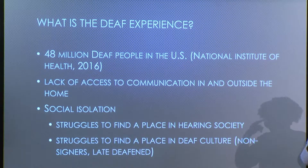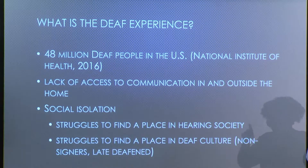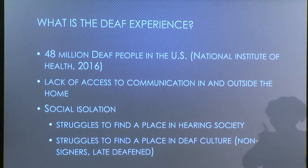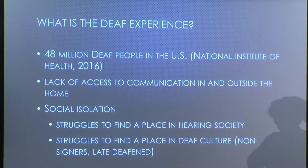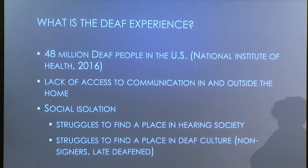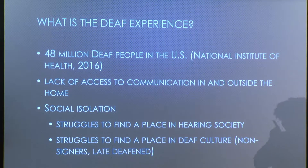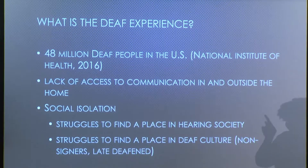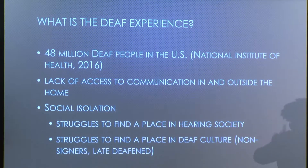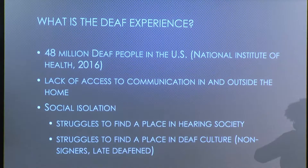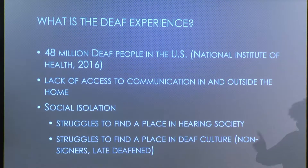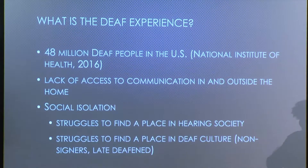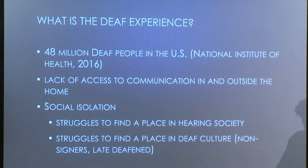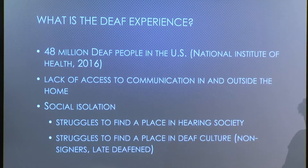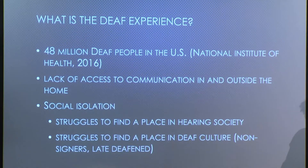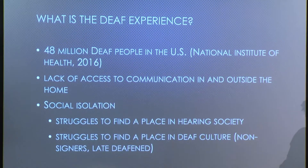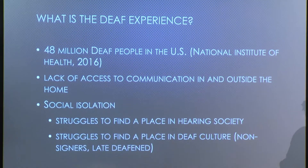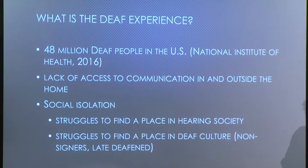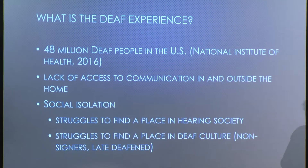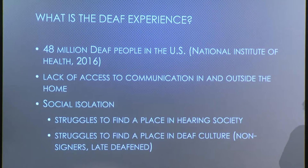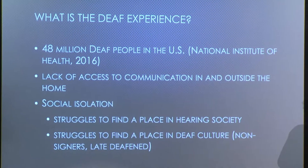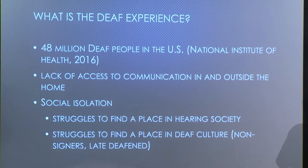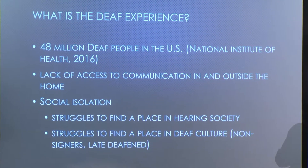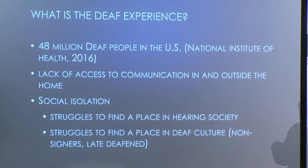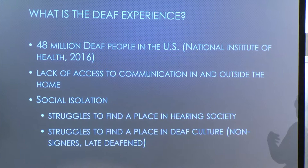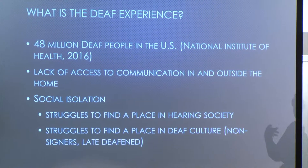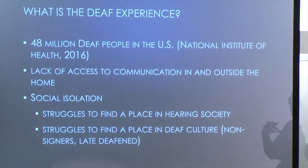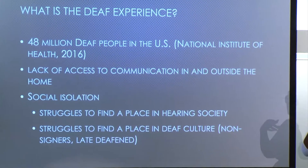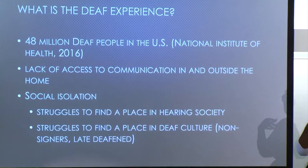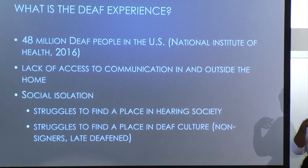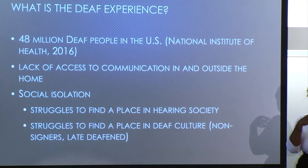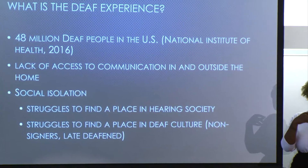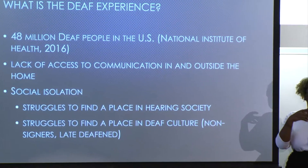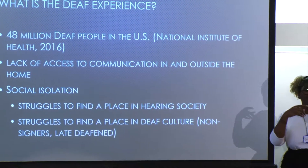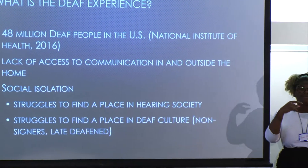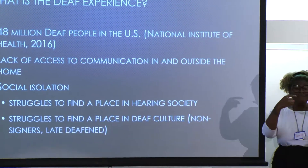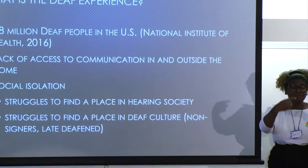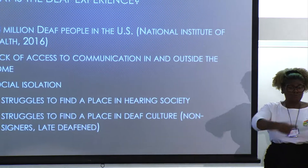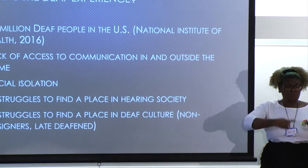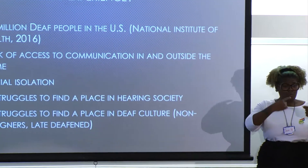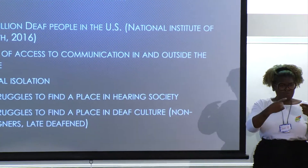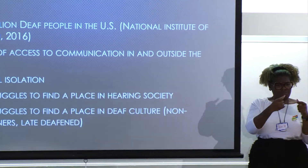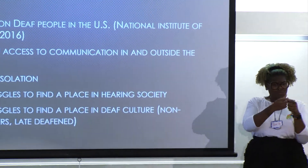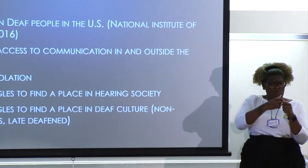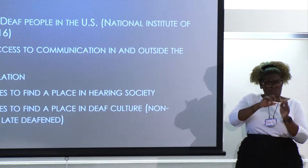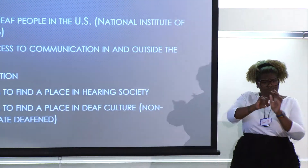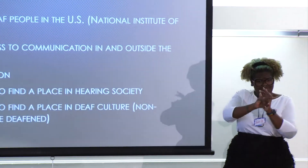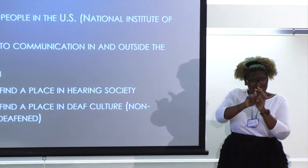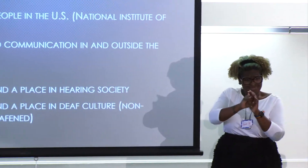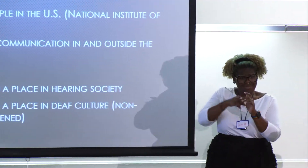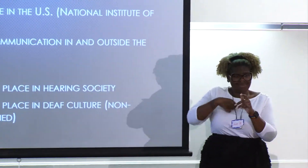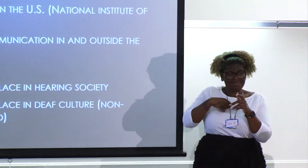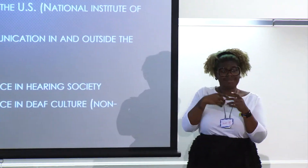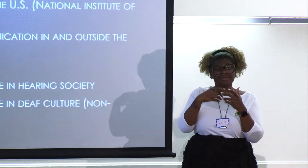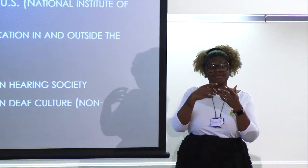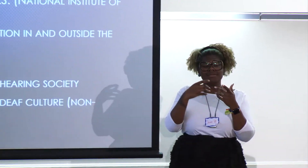And oftentimes deaf people experience a lack of communication access within the community and within even their own homes.